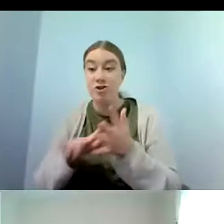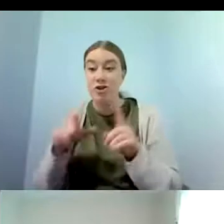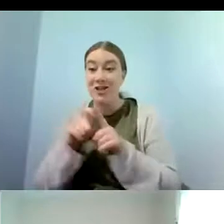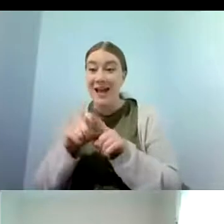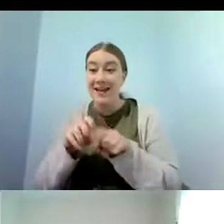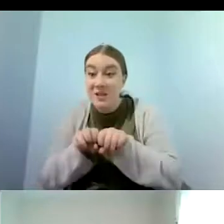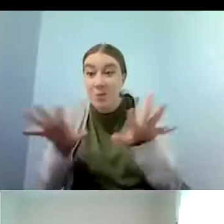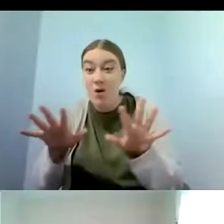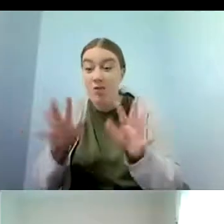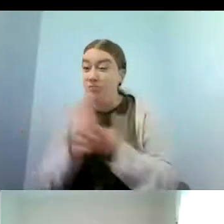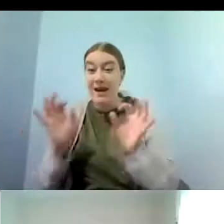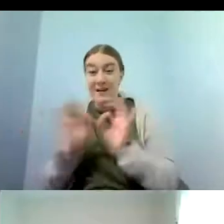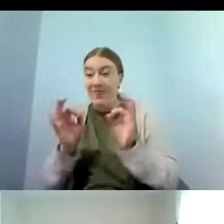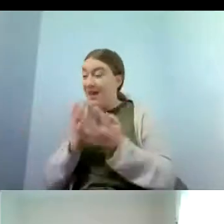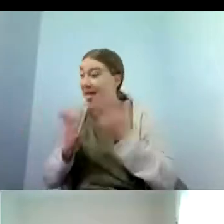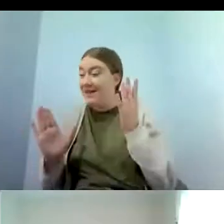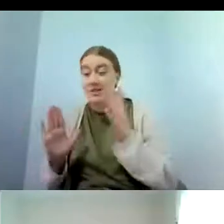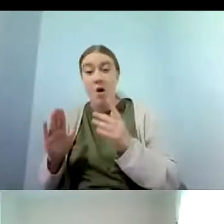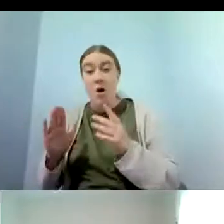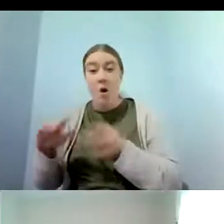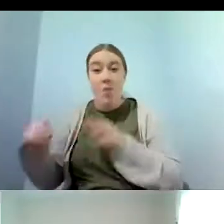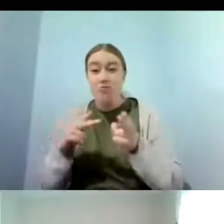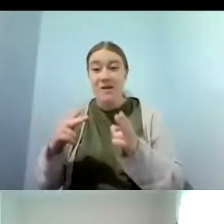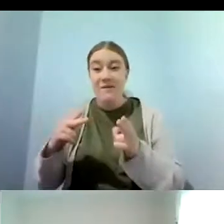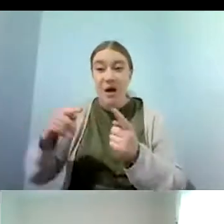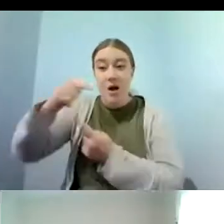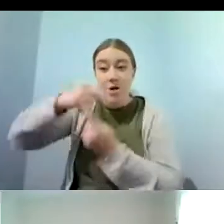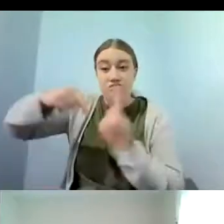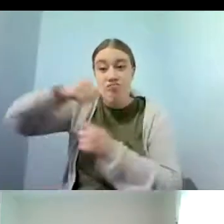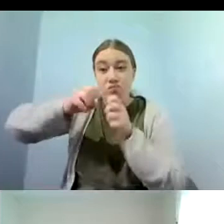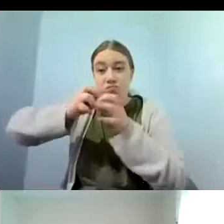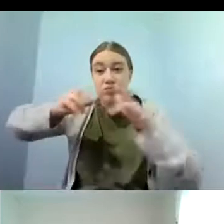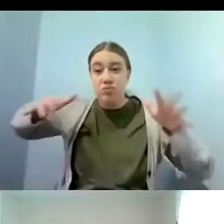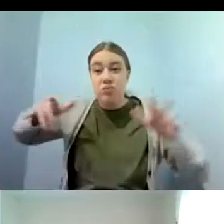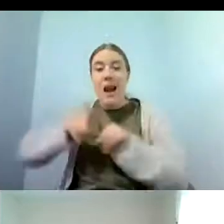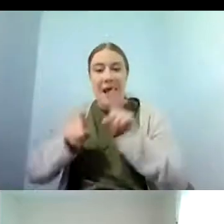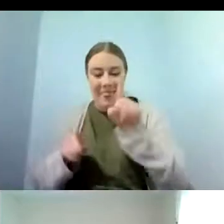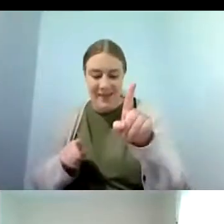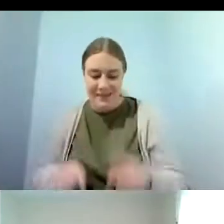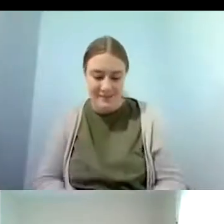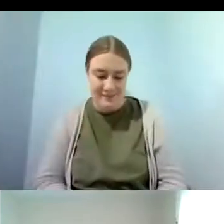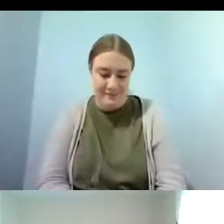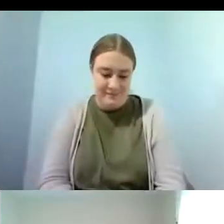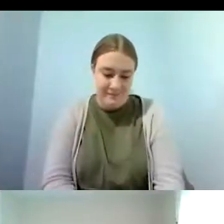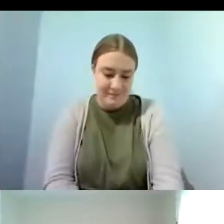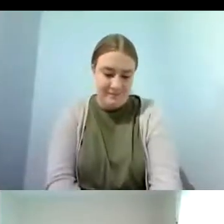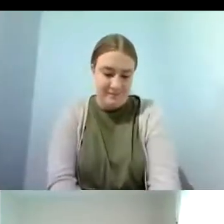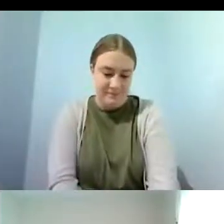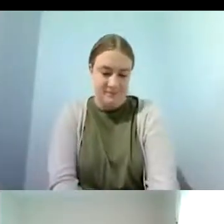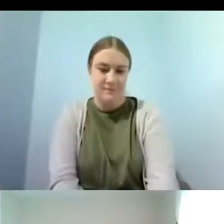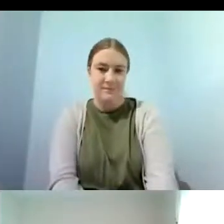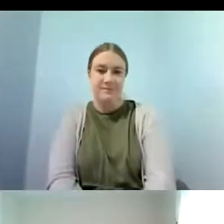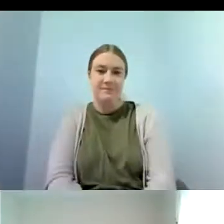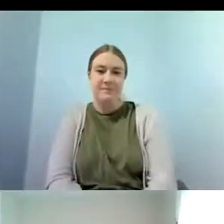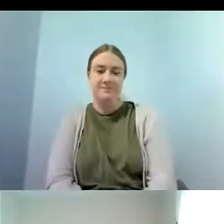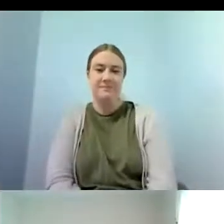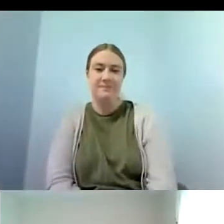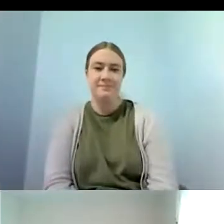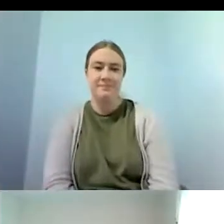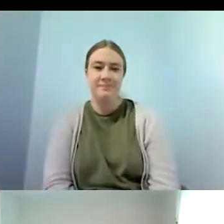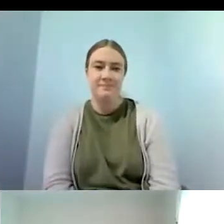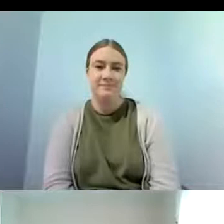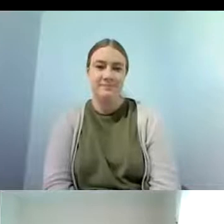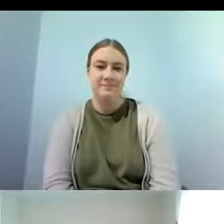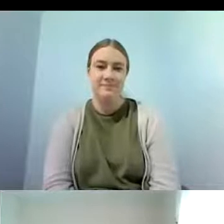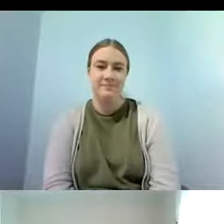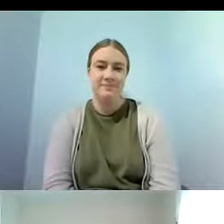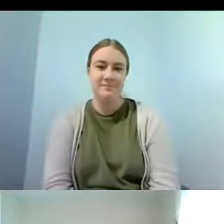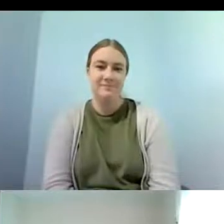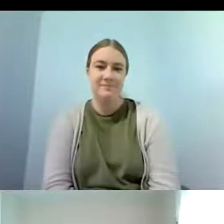on the river and that will make a make a ripple on the water like this there we go